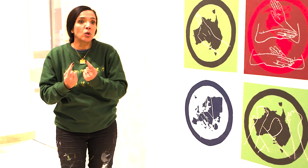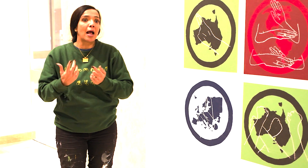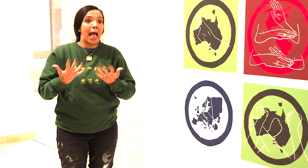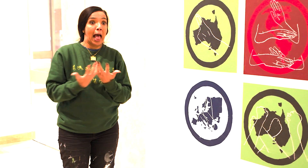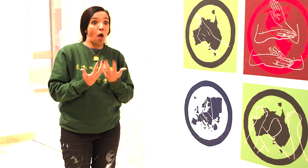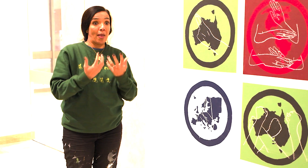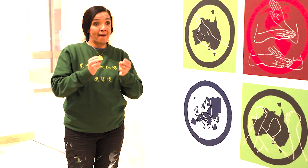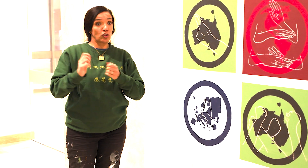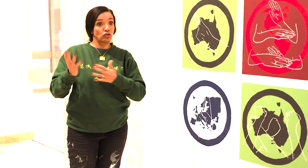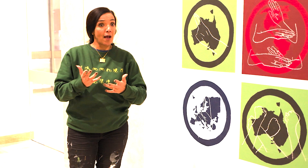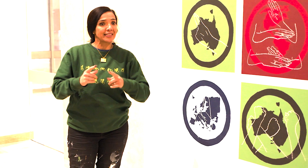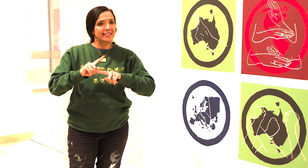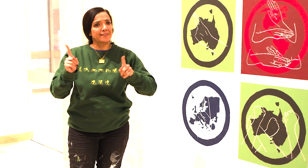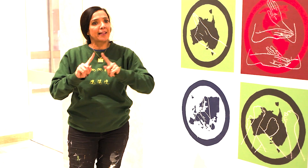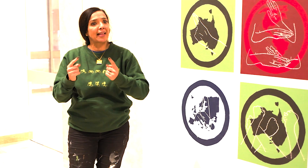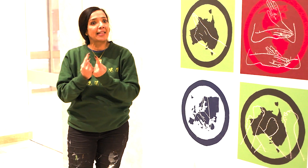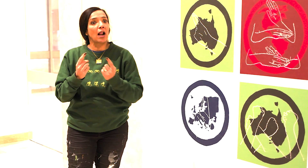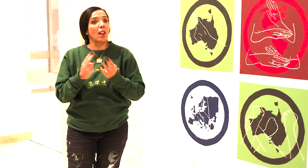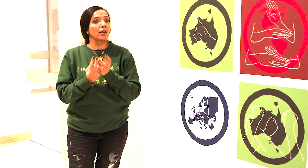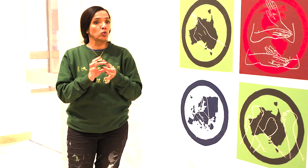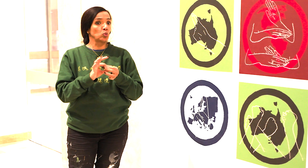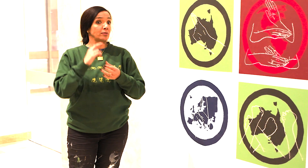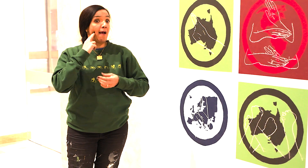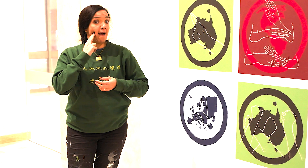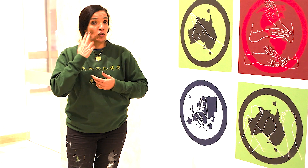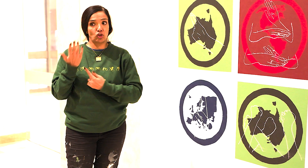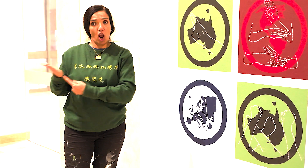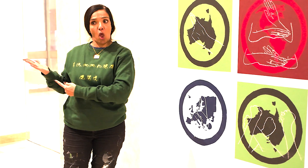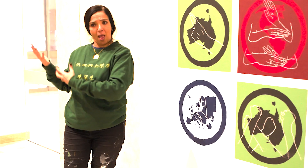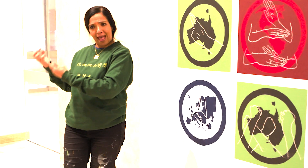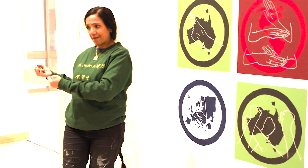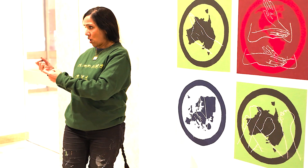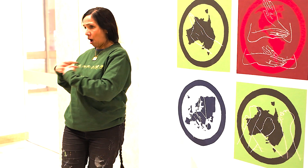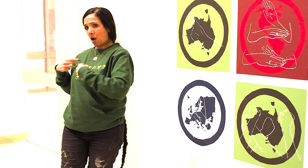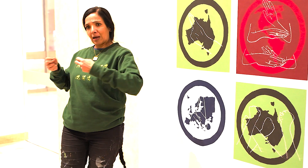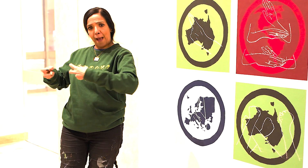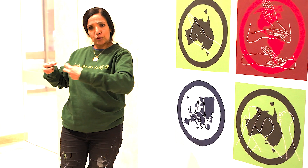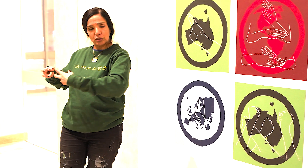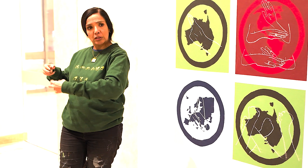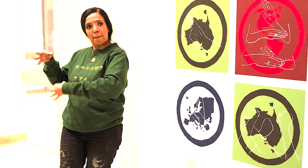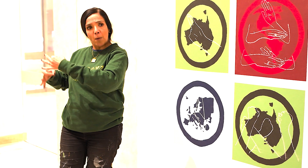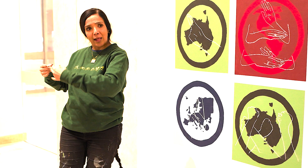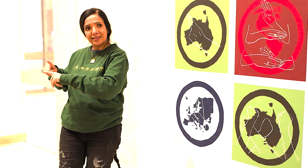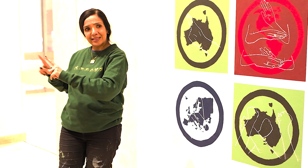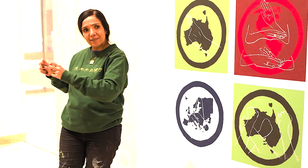mental health issues and the different services linked to Deaf people. So, this is what we have here.